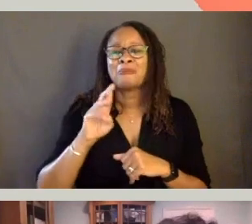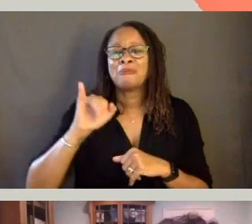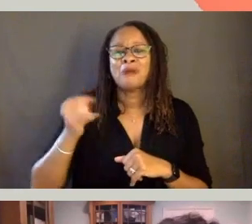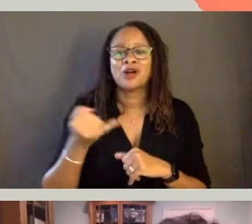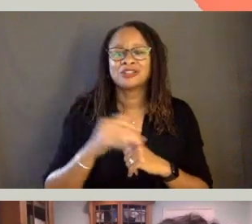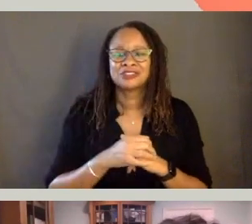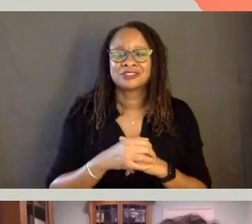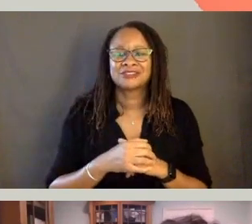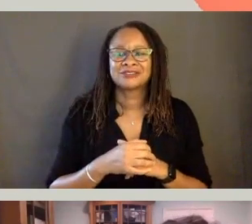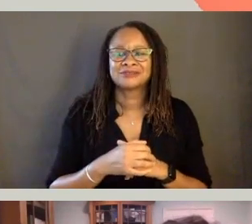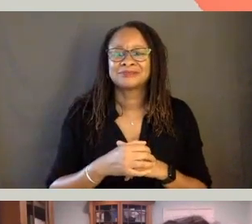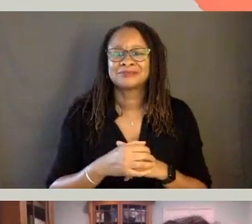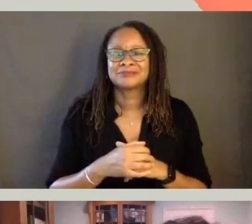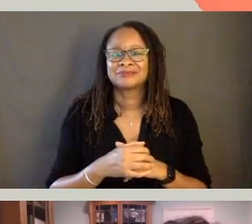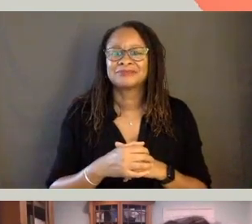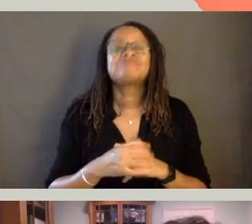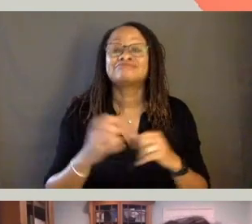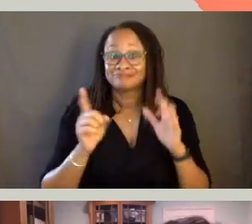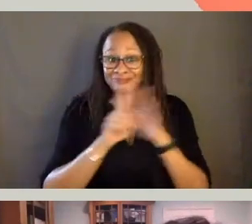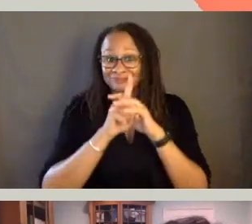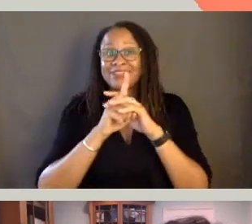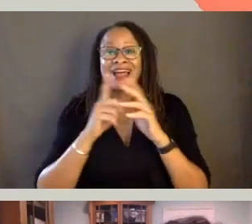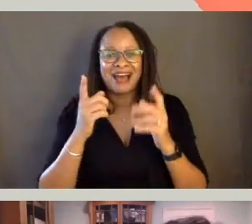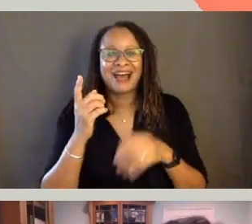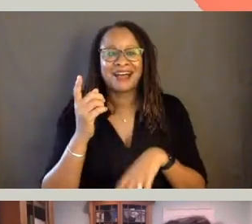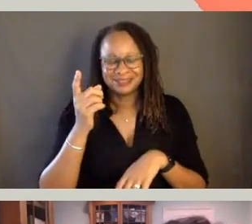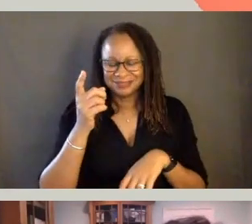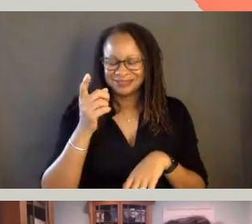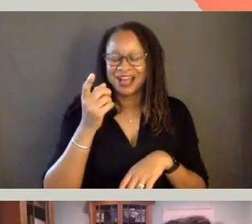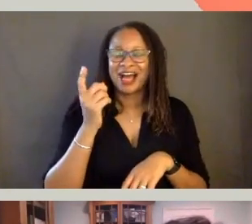I just did think of something in terms of.